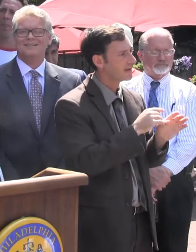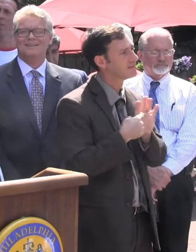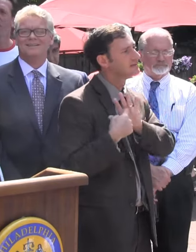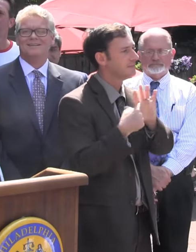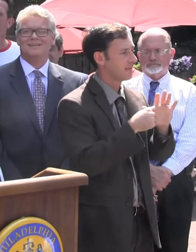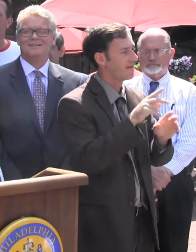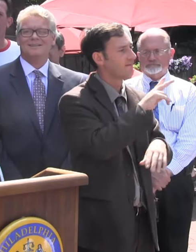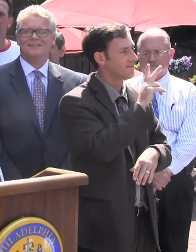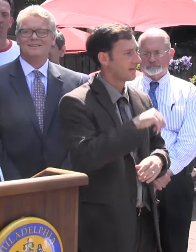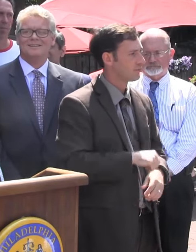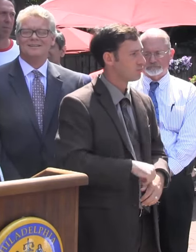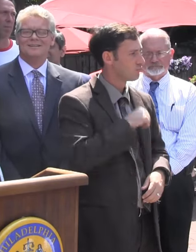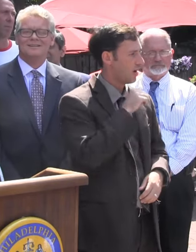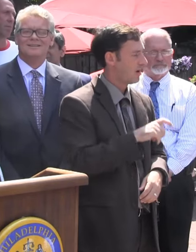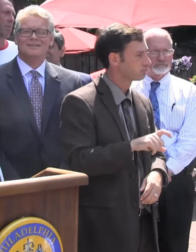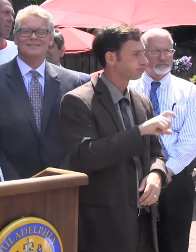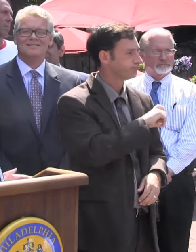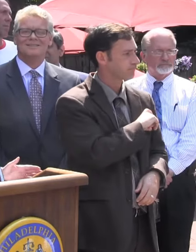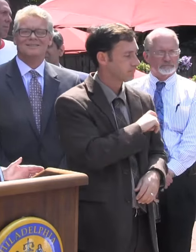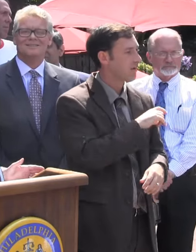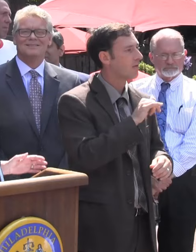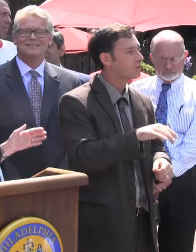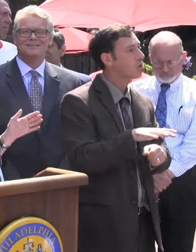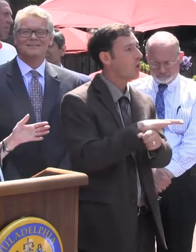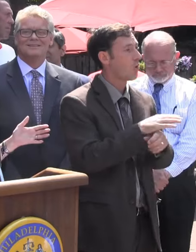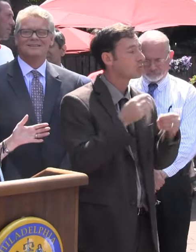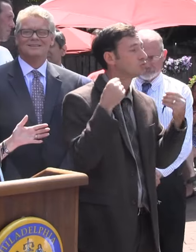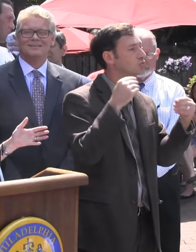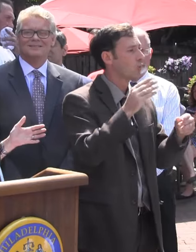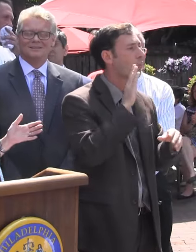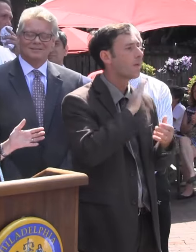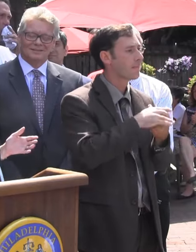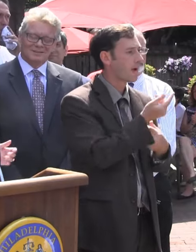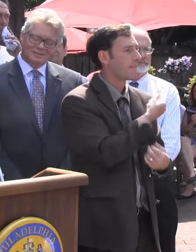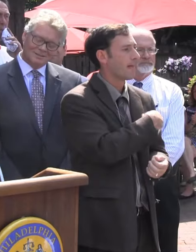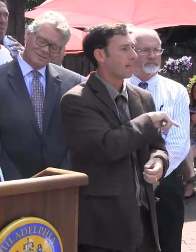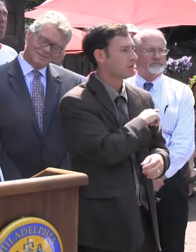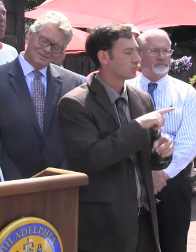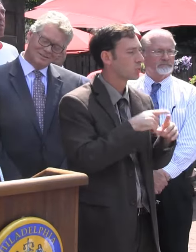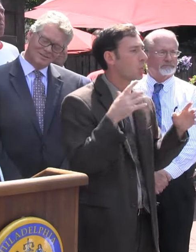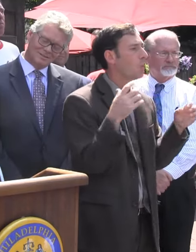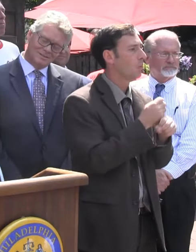Philadelphia pride, these local merchants will become eligible to win a trip to Rome